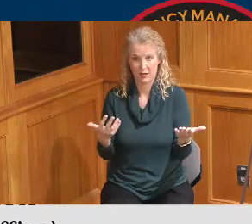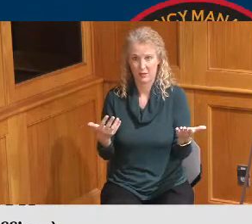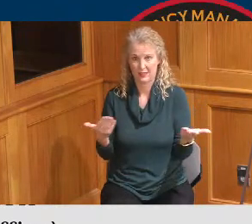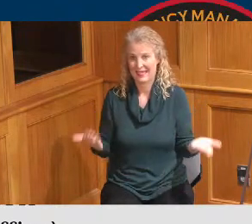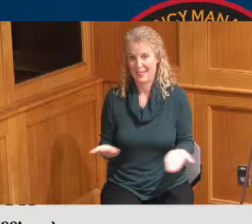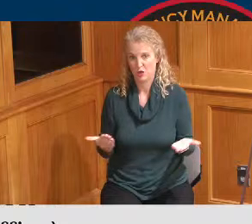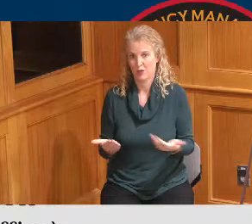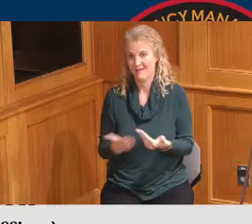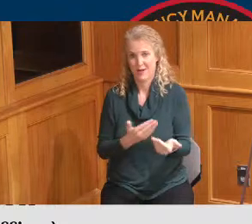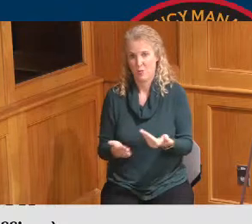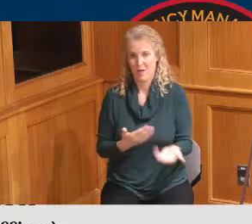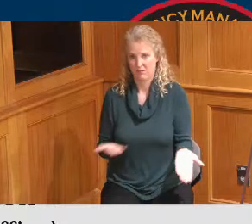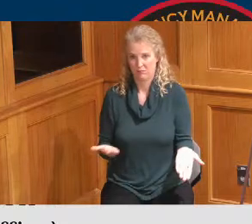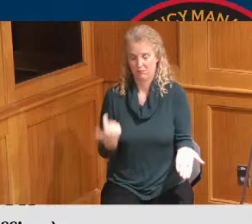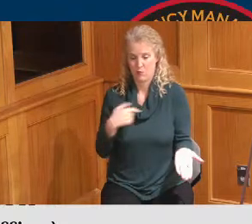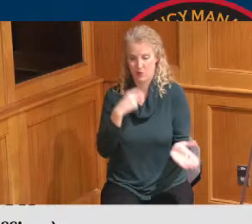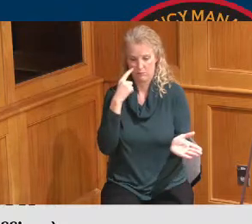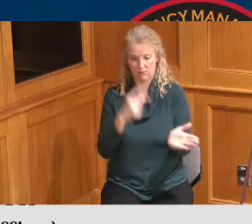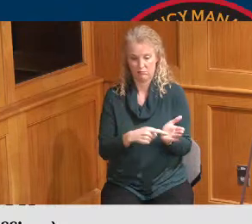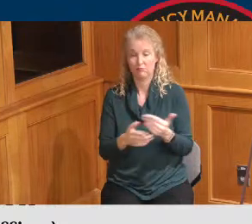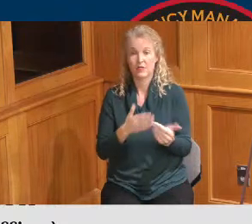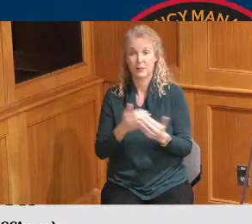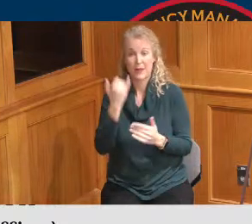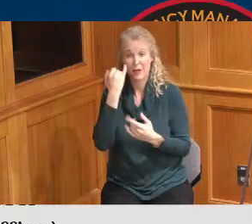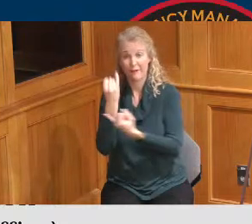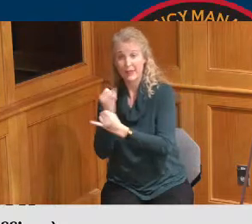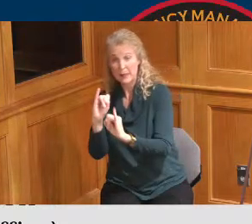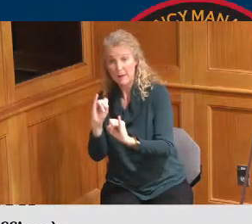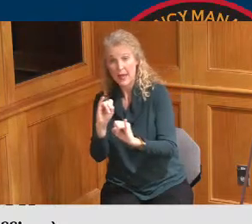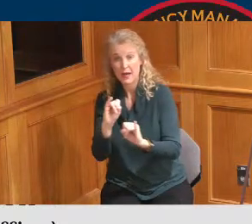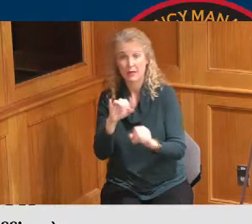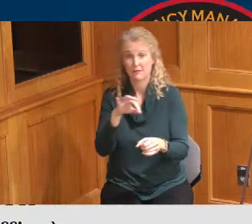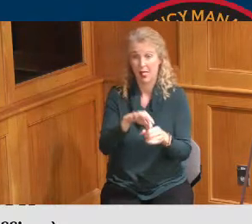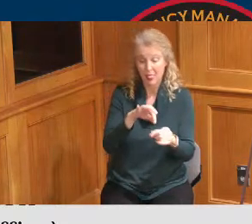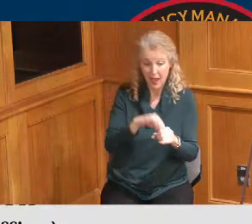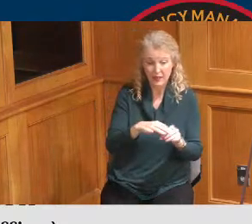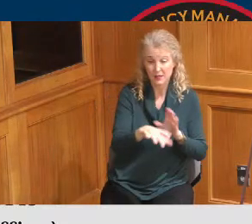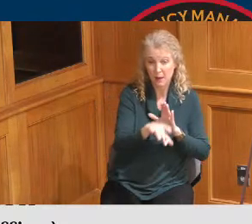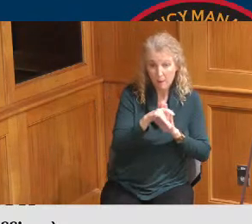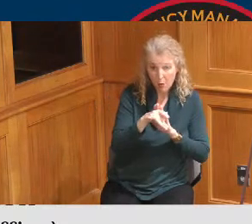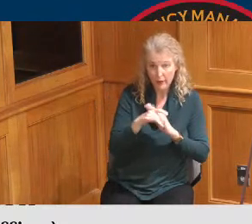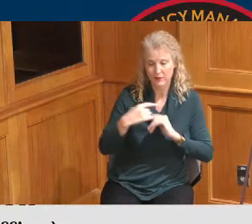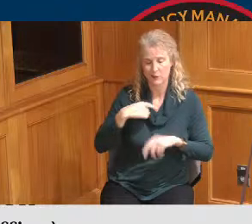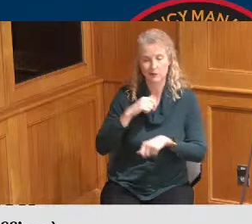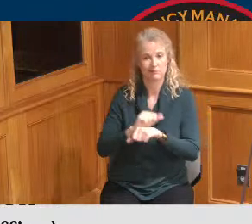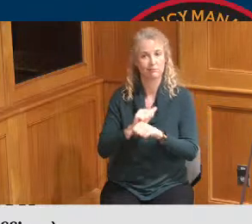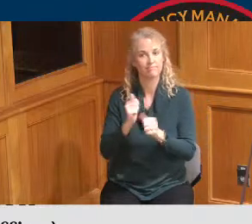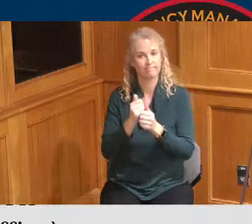the Board whether you're independent elected or appointed and so we work with everybody Job and